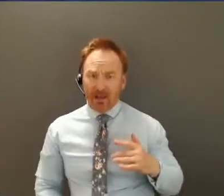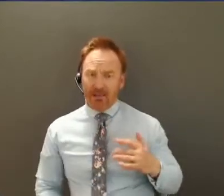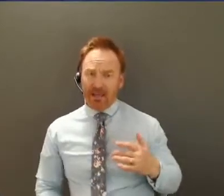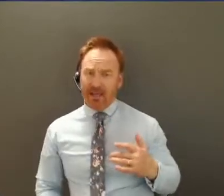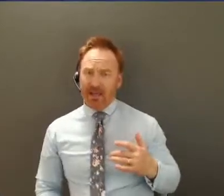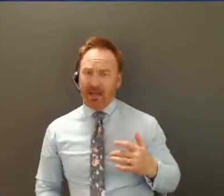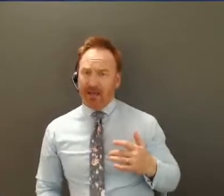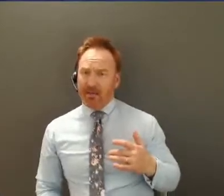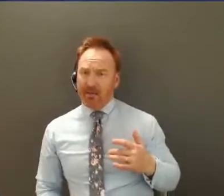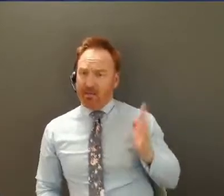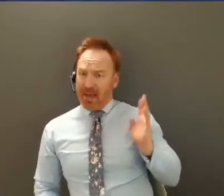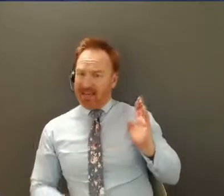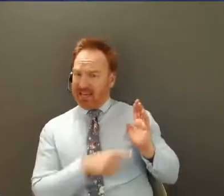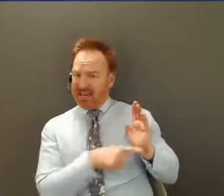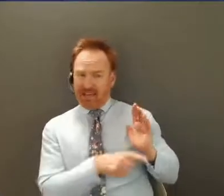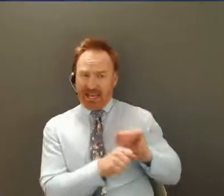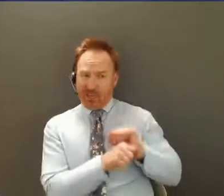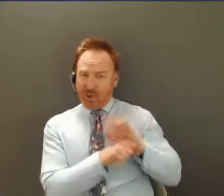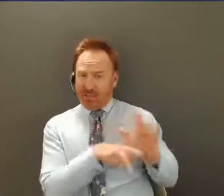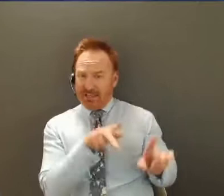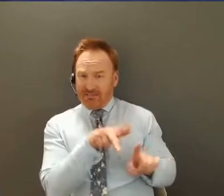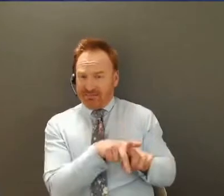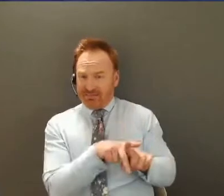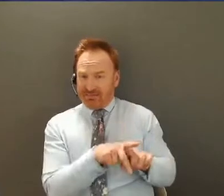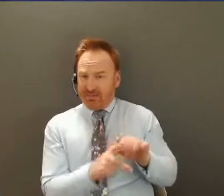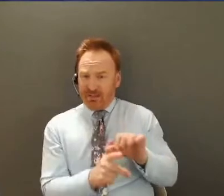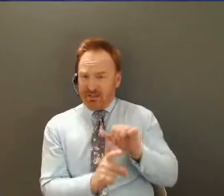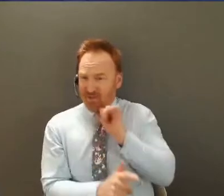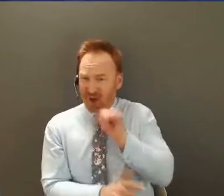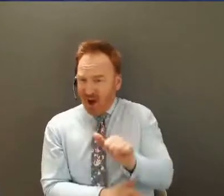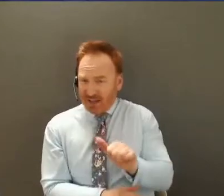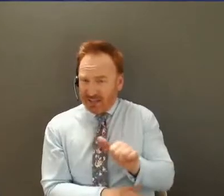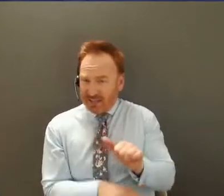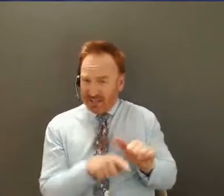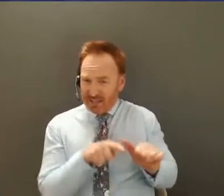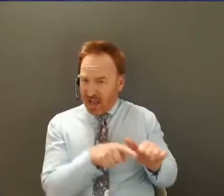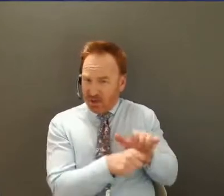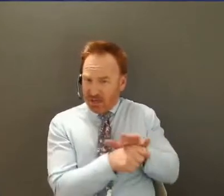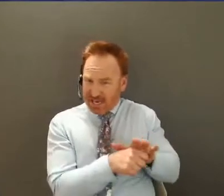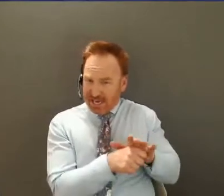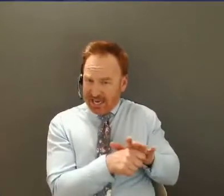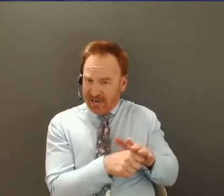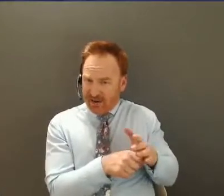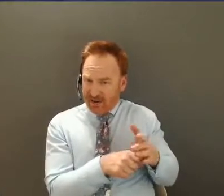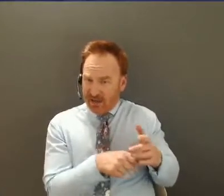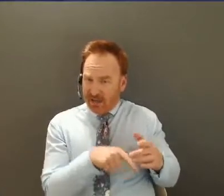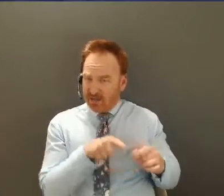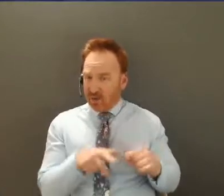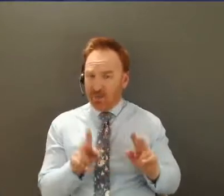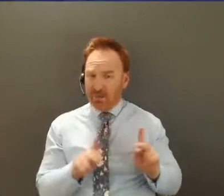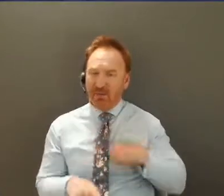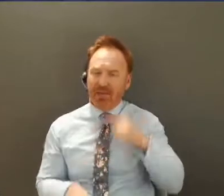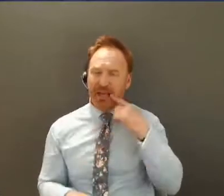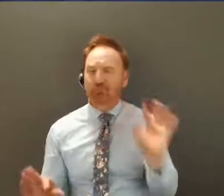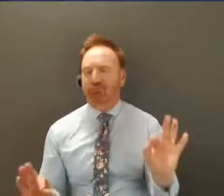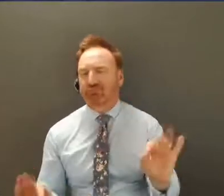experiencing positive cases and given many local either First Nations or Minnesota will